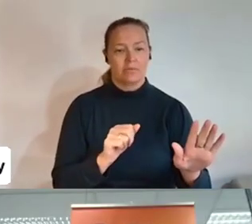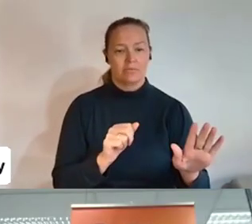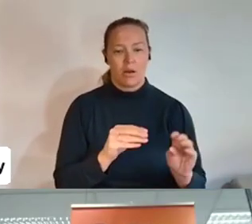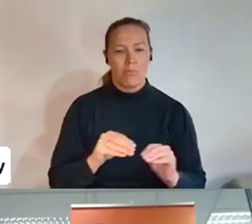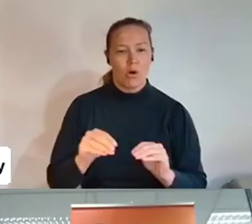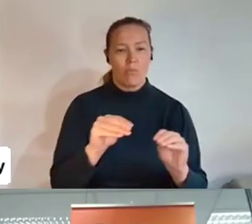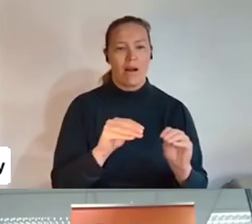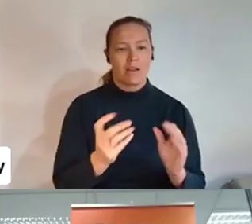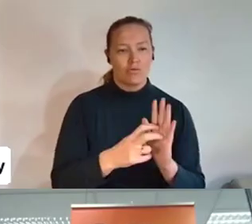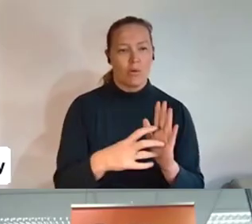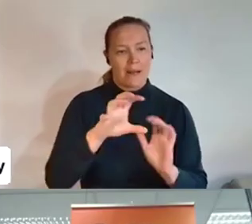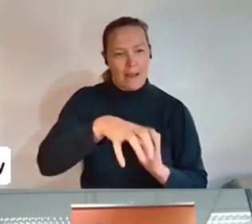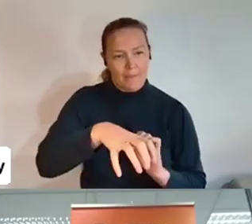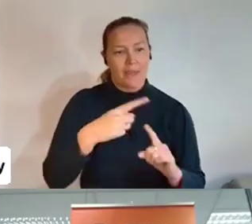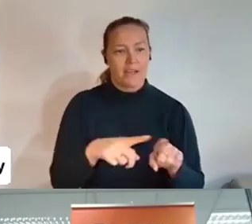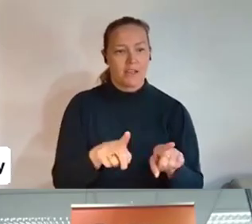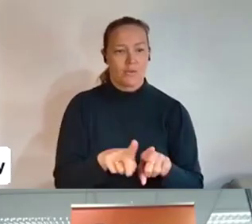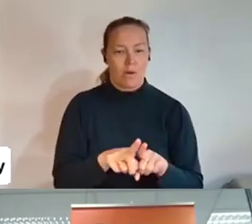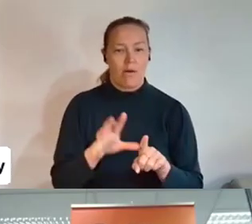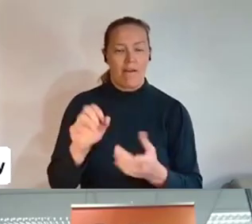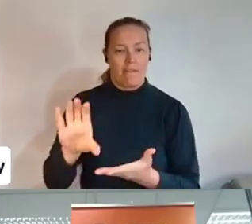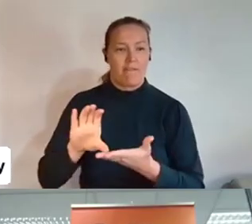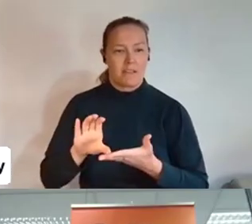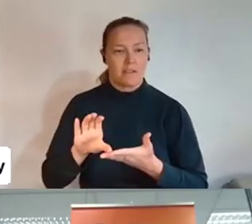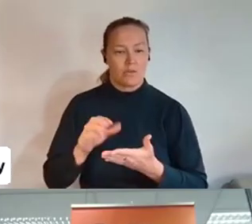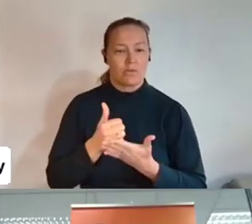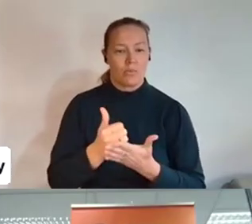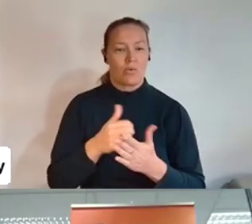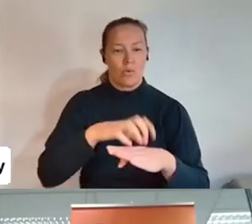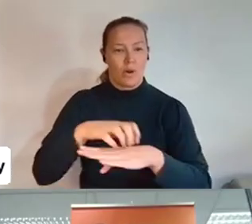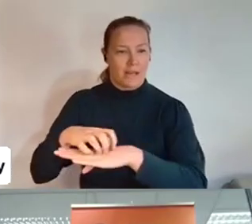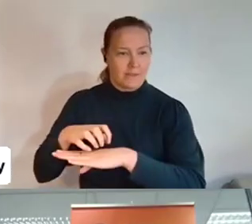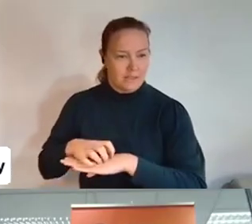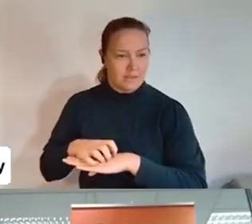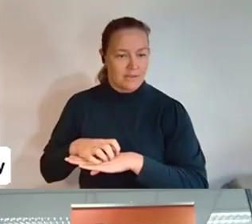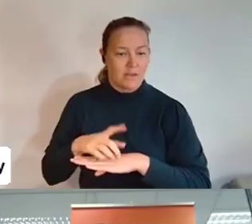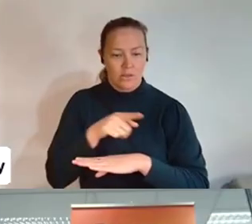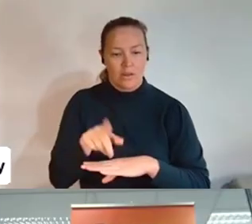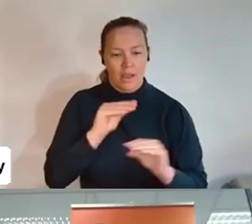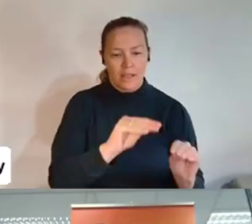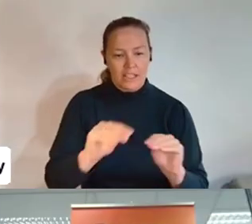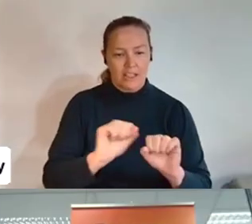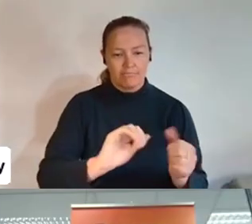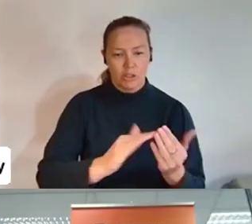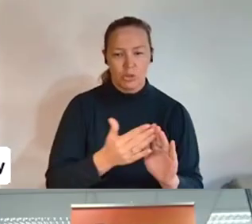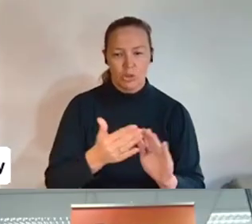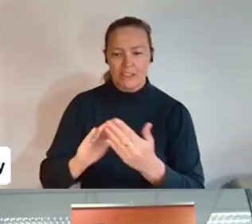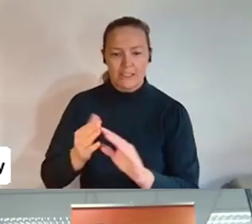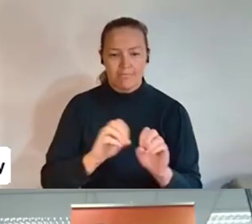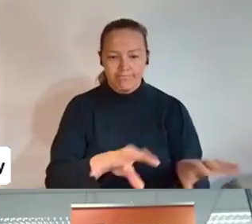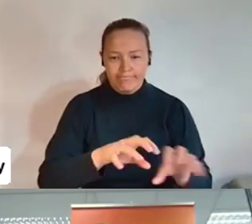providing a fund to support organisations to educate their communities about enrolment. So